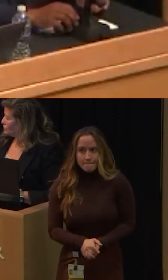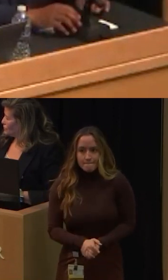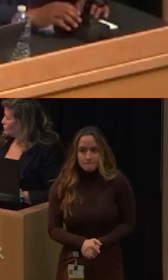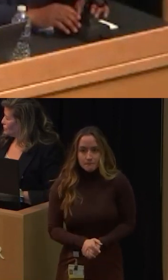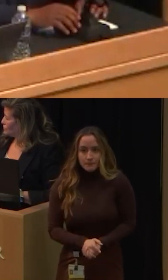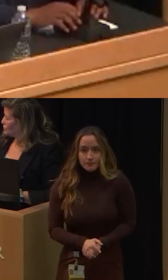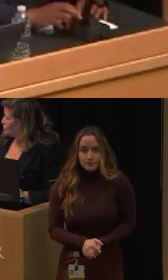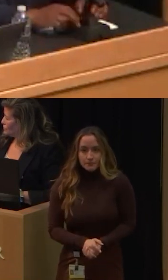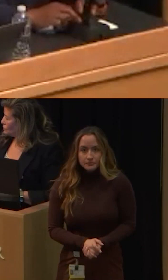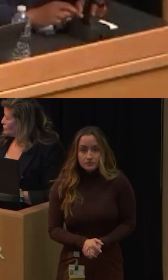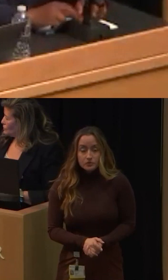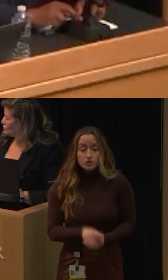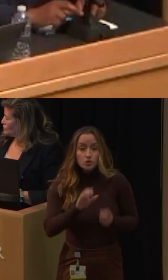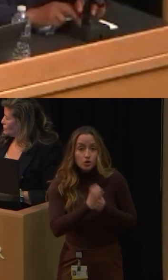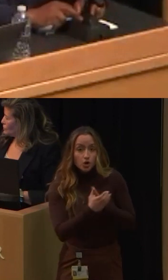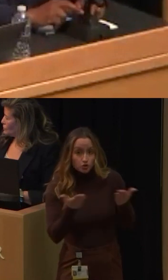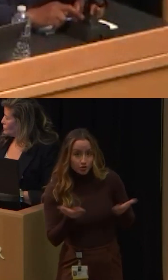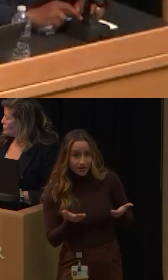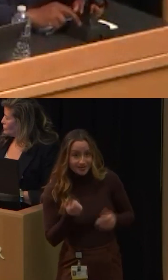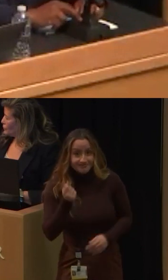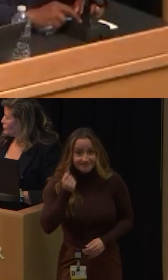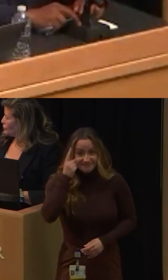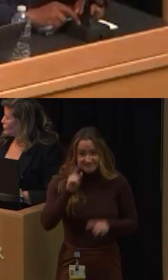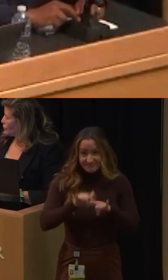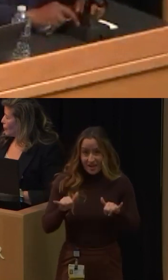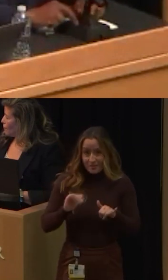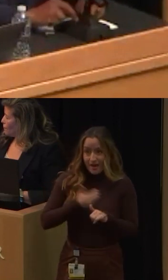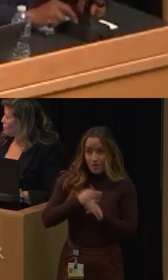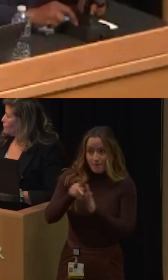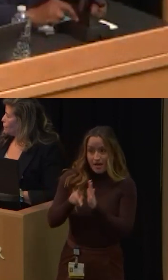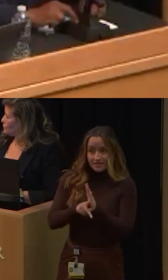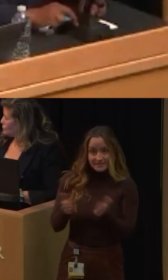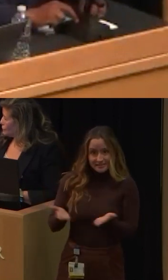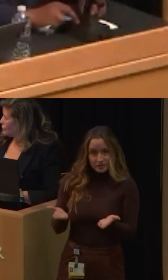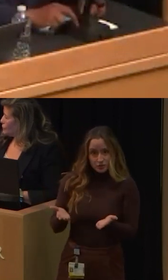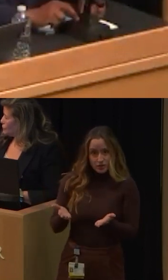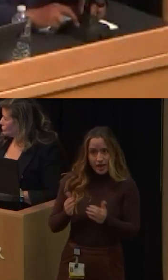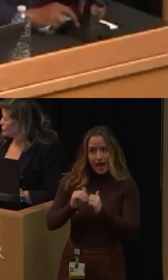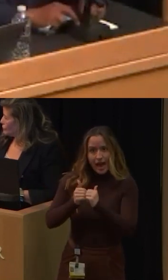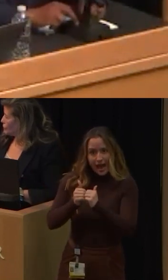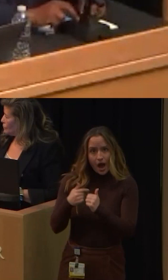On the other hand, it's the policies that we have in place about how we interface with the economic resources in the community.